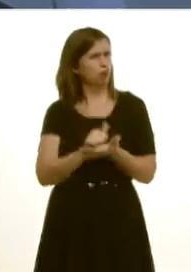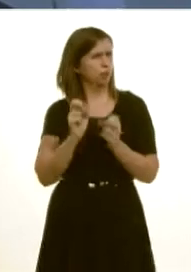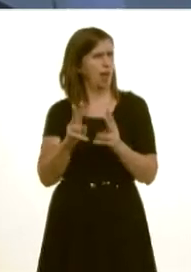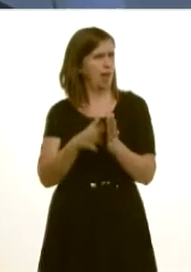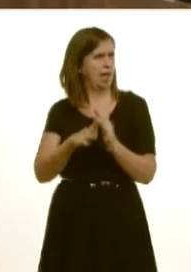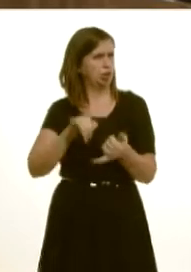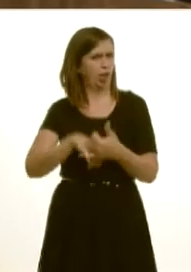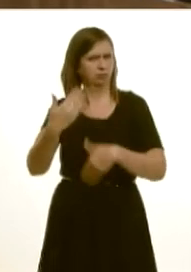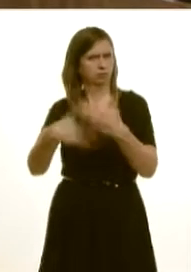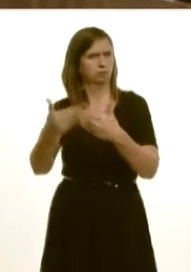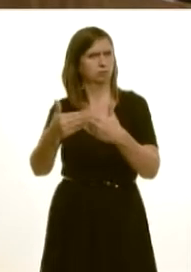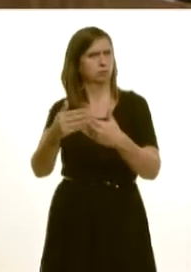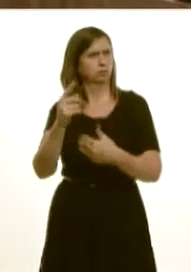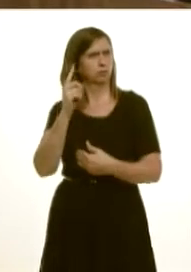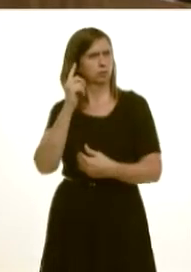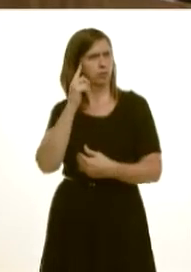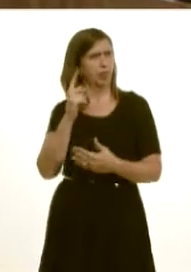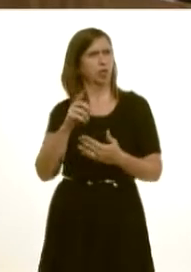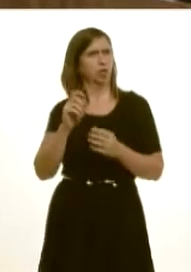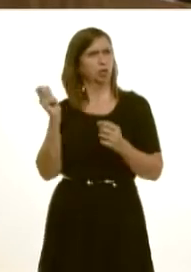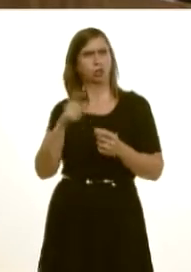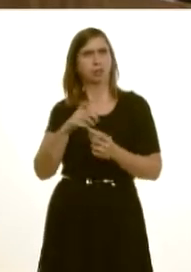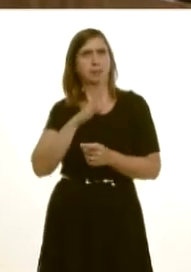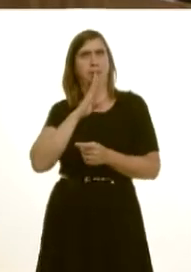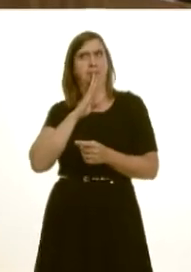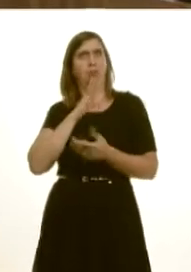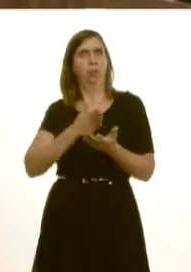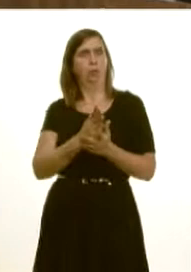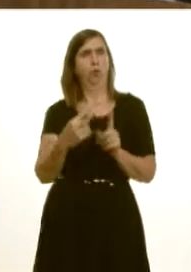Wales, where retribution is meted out? Carwyn Jones: Of course not, nor would we